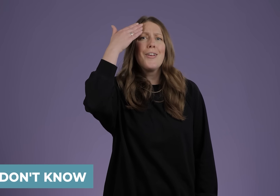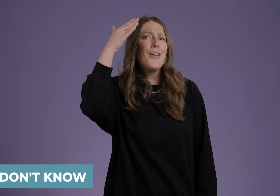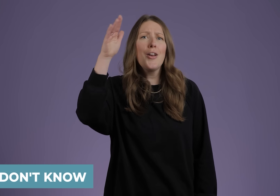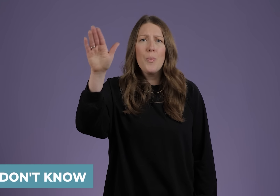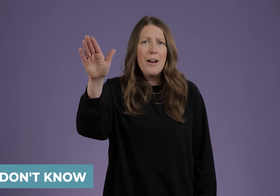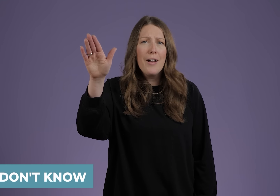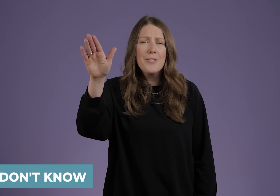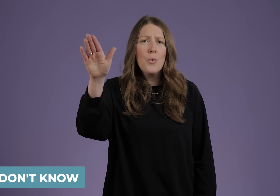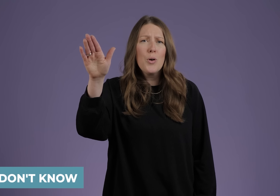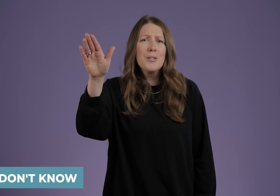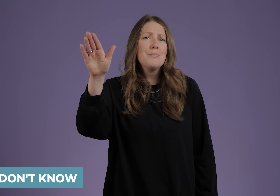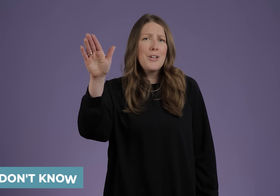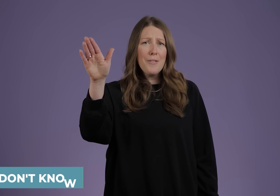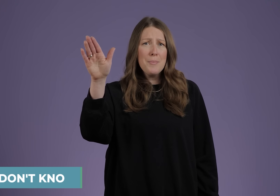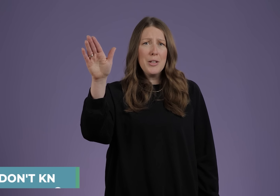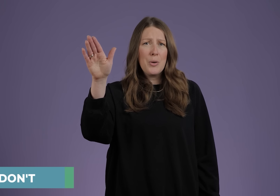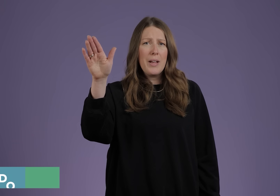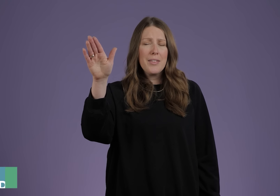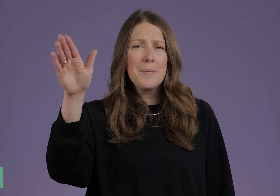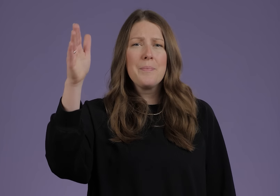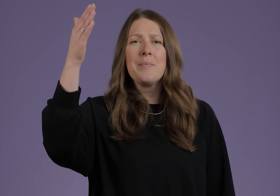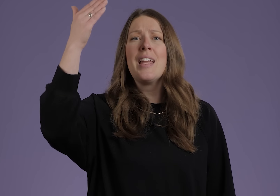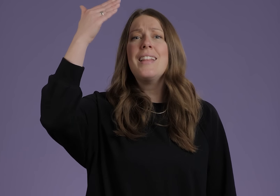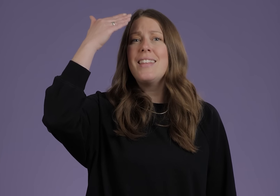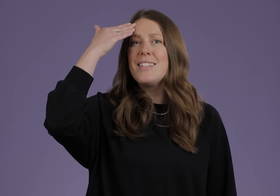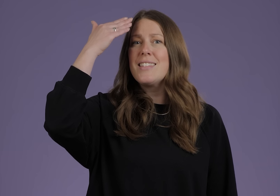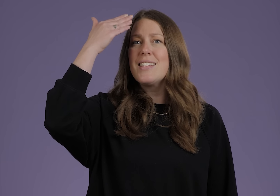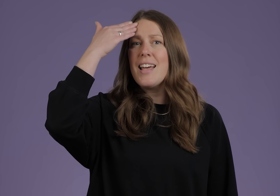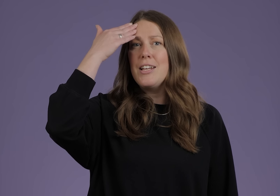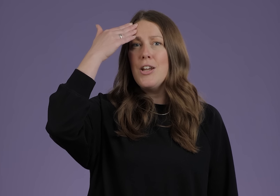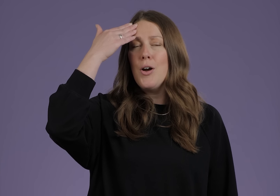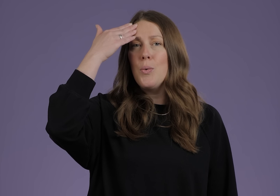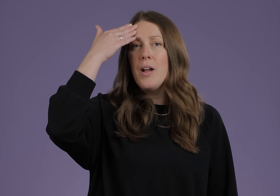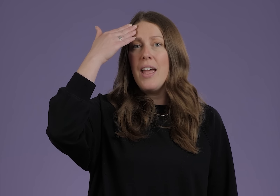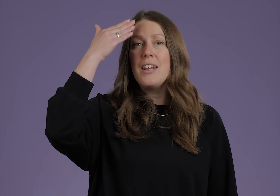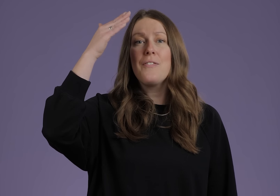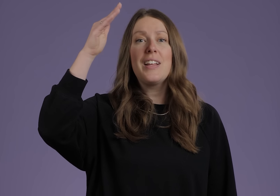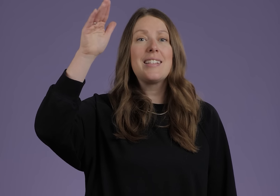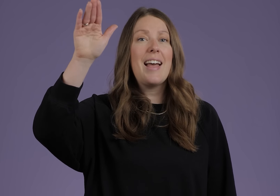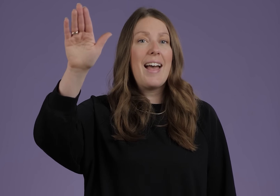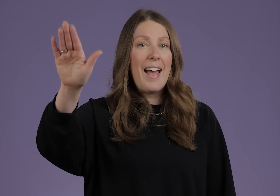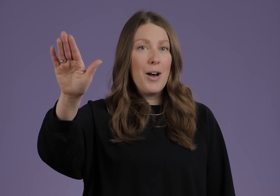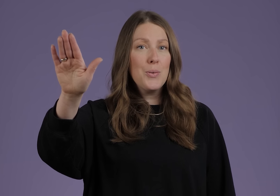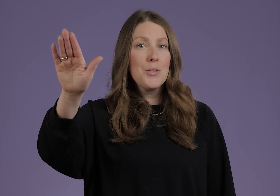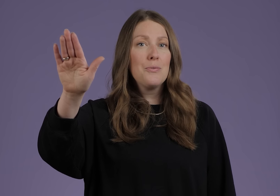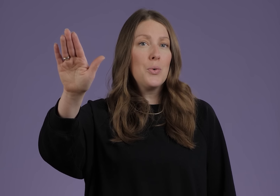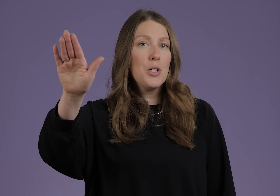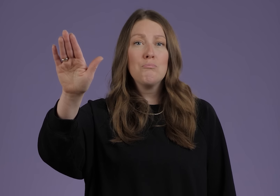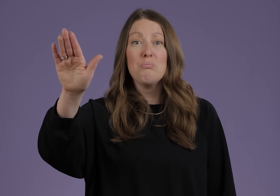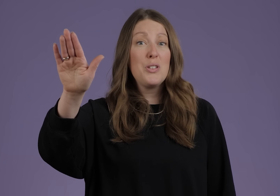Not aware of or not familiar with This is the sign Know and it flicks out for